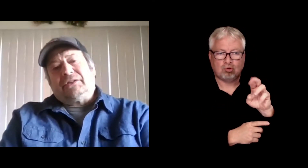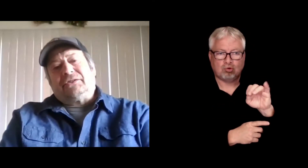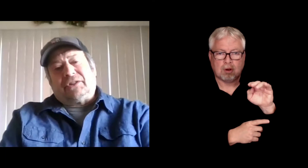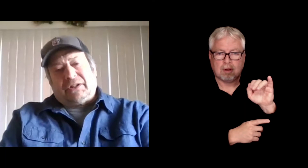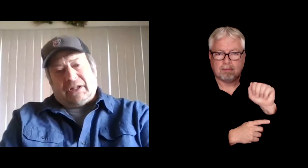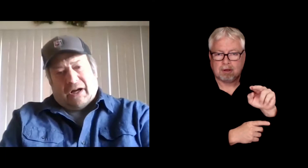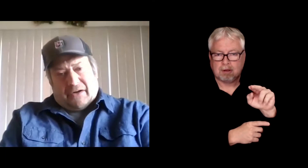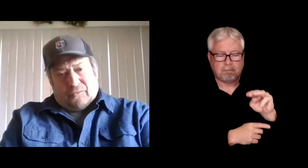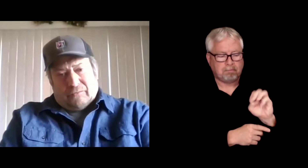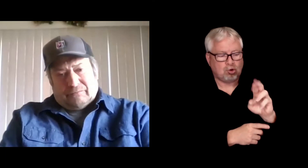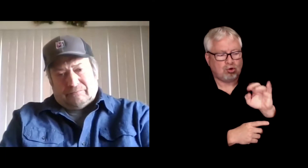Cindy Otto,